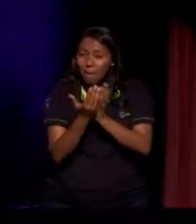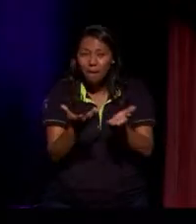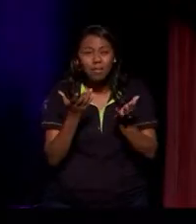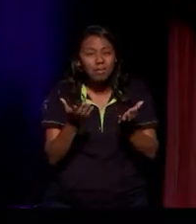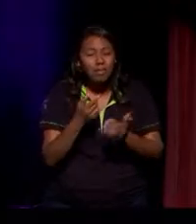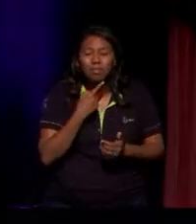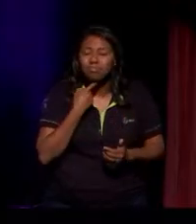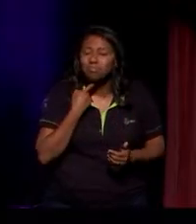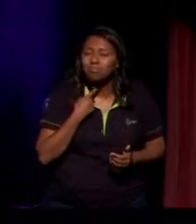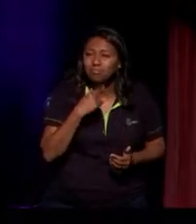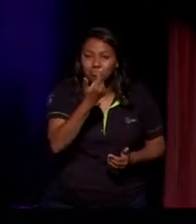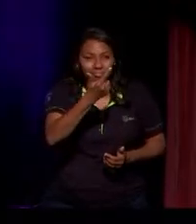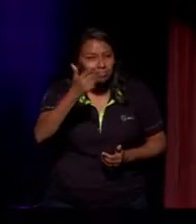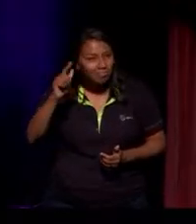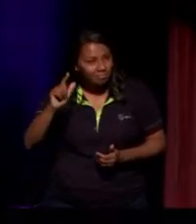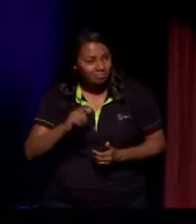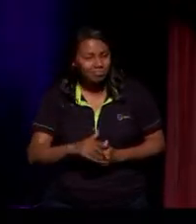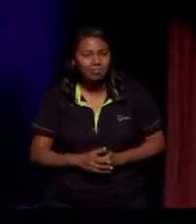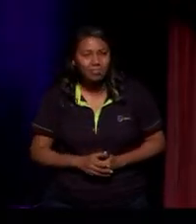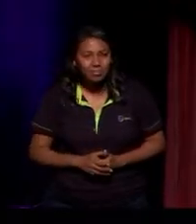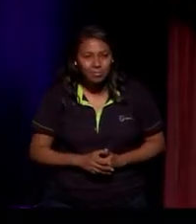that we carry in our heads.